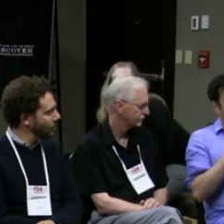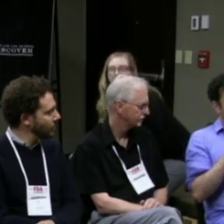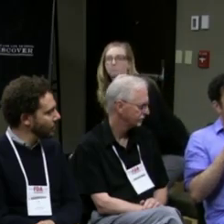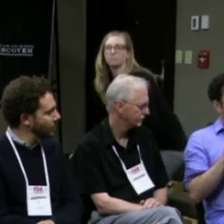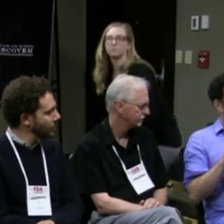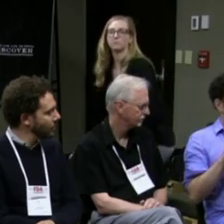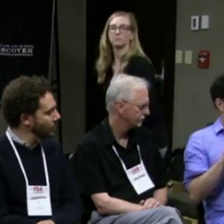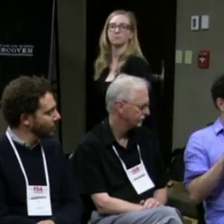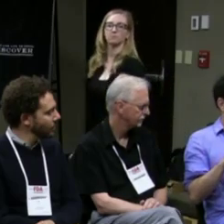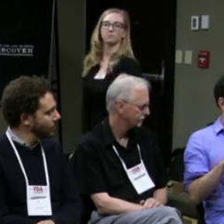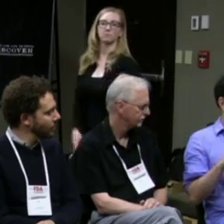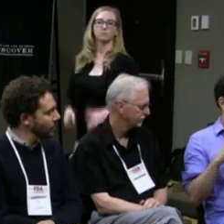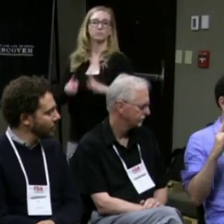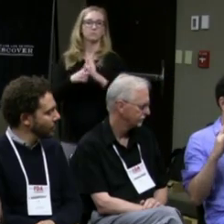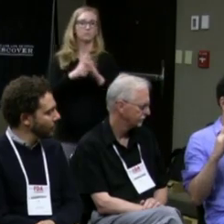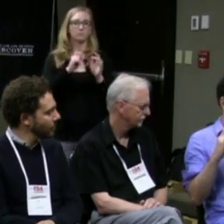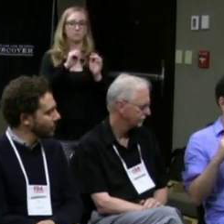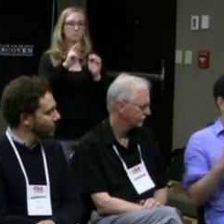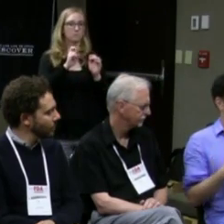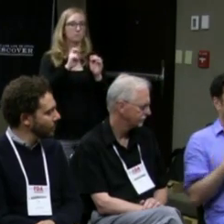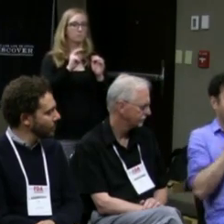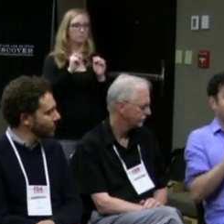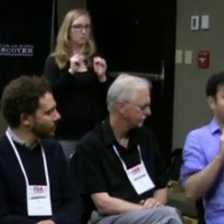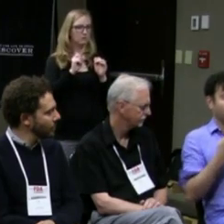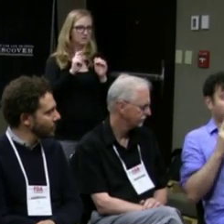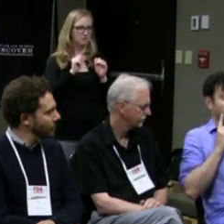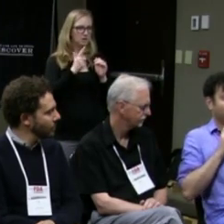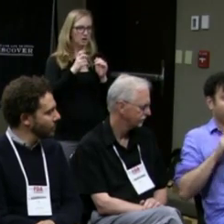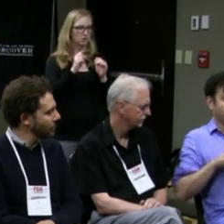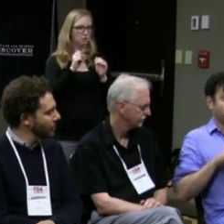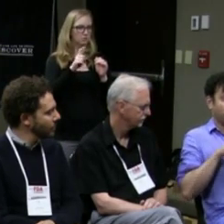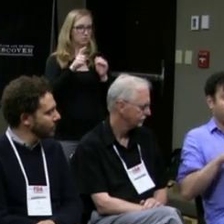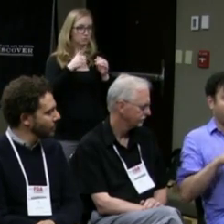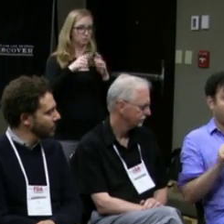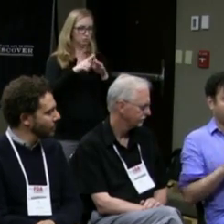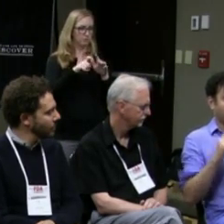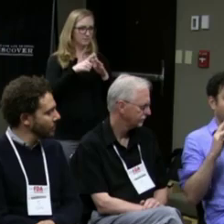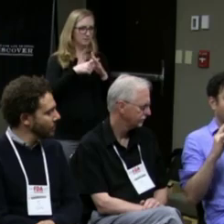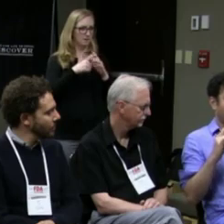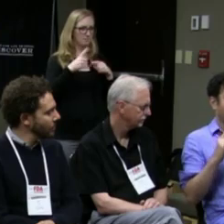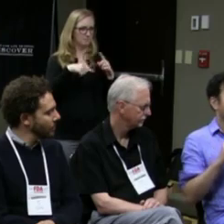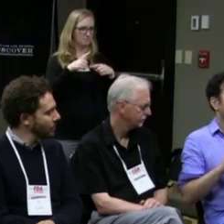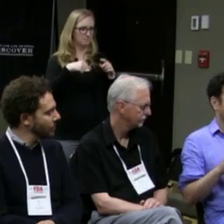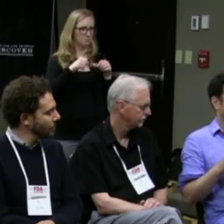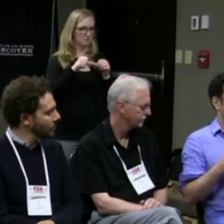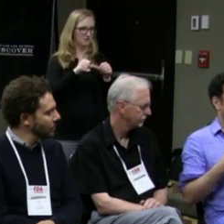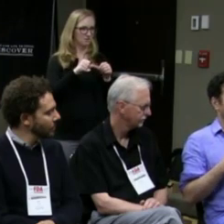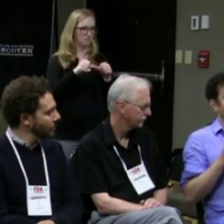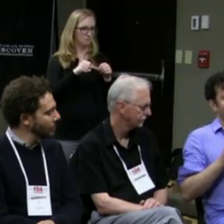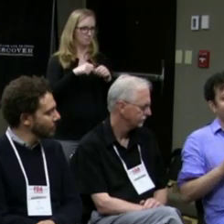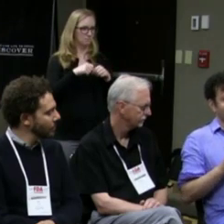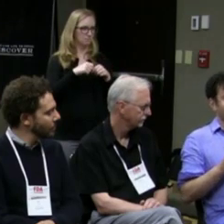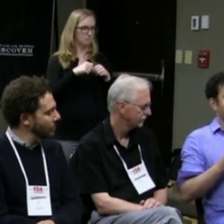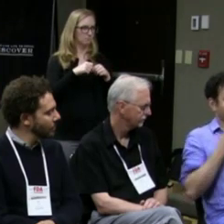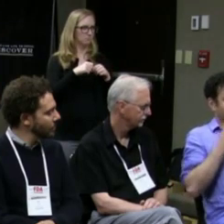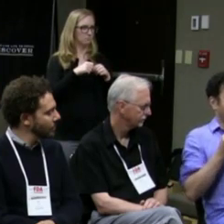moved out to California, moved back to D.C., have worked with Dog & Pony D.C. I'm not the first deaf artist involved with Dog & Pony D.C.